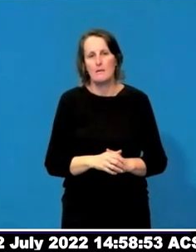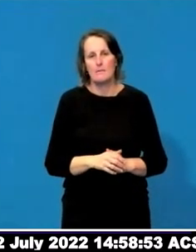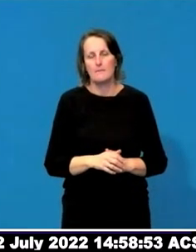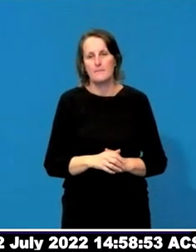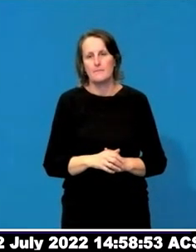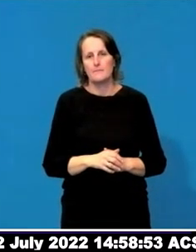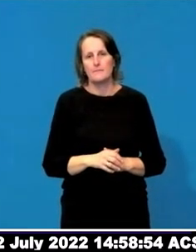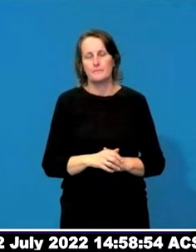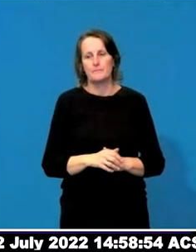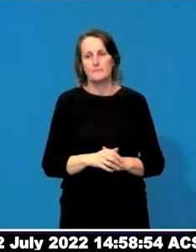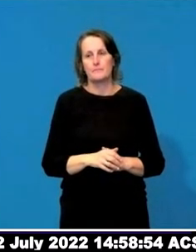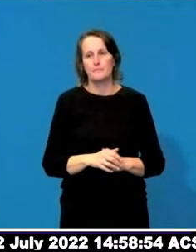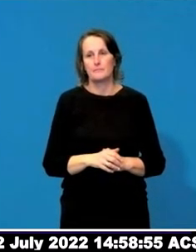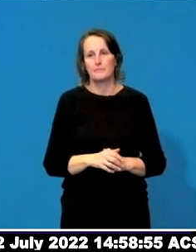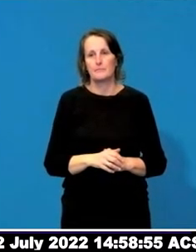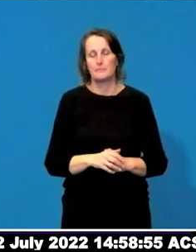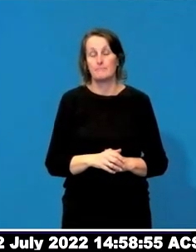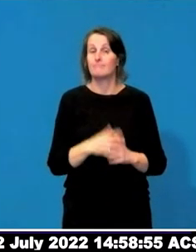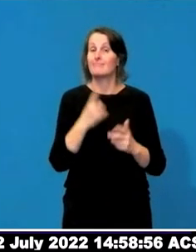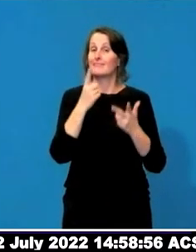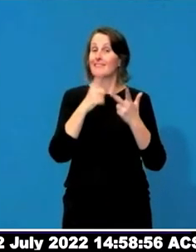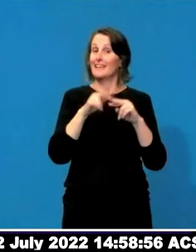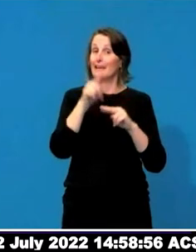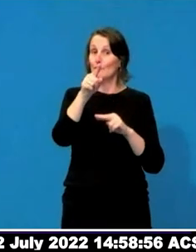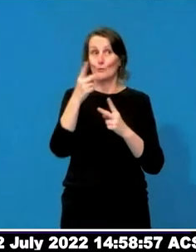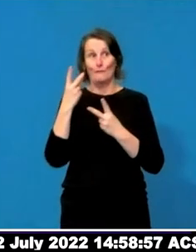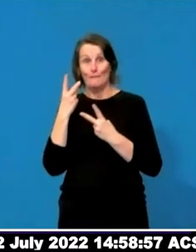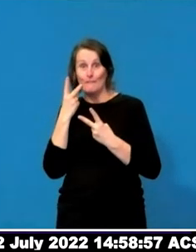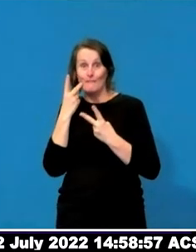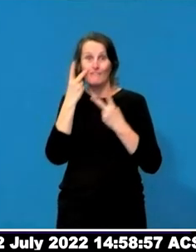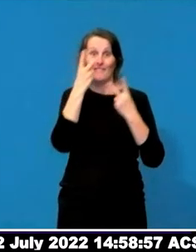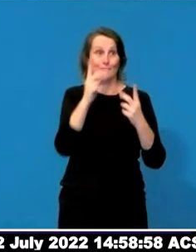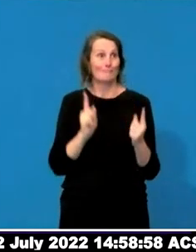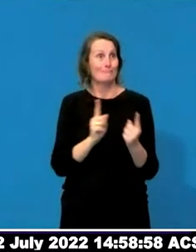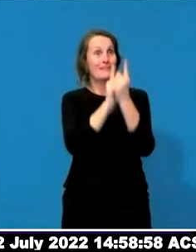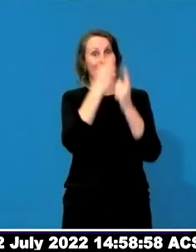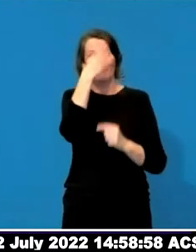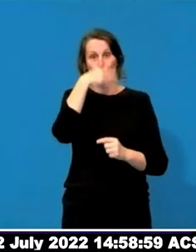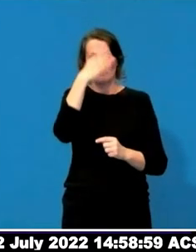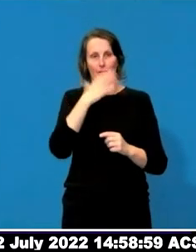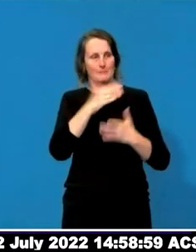you also have the ability to build rapport with the people you are dealing with? Absolutely, yes, and that's so important.